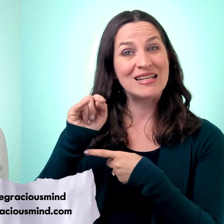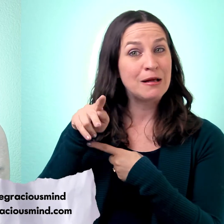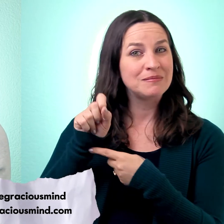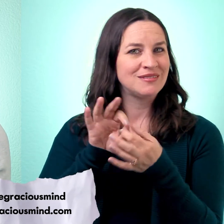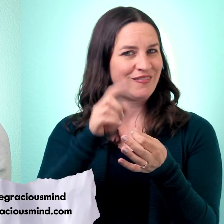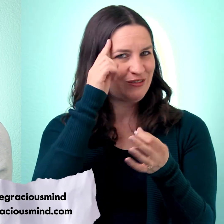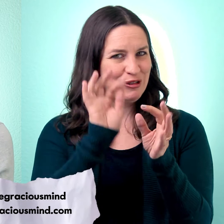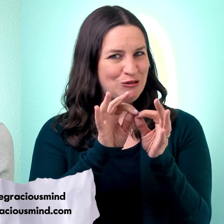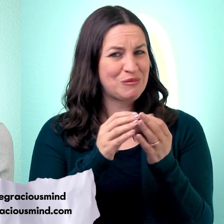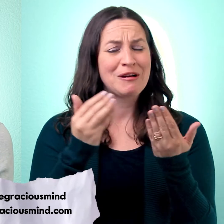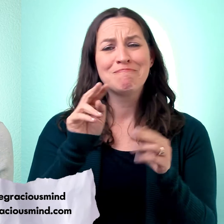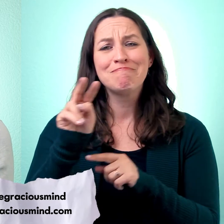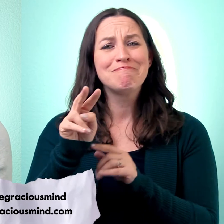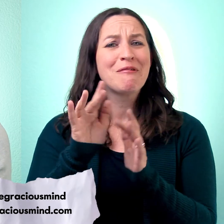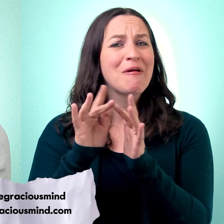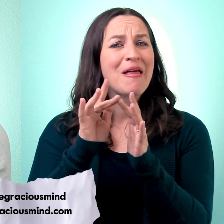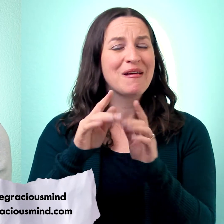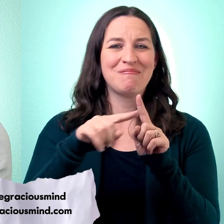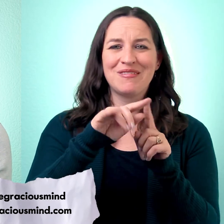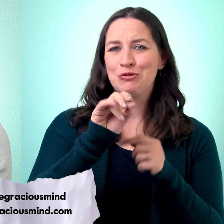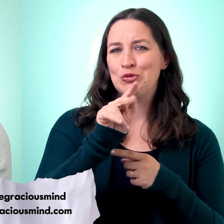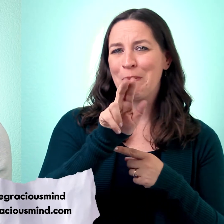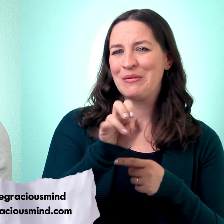Check out our YouTube for more content and our website at TheGraciousMind.com. Have a great week!